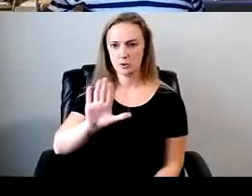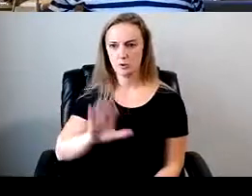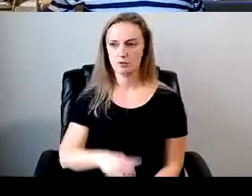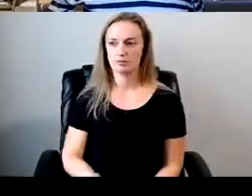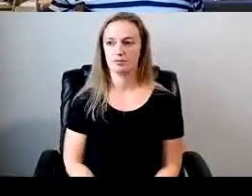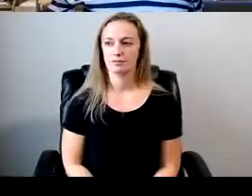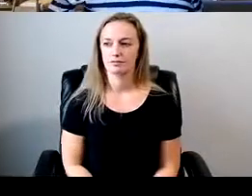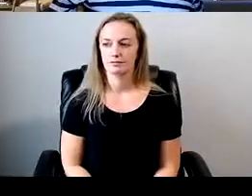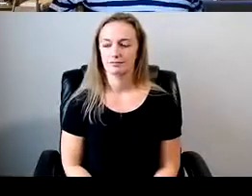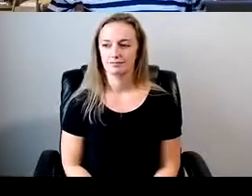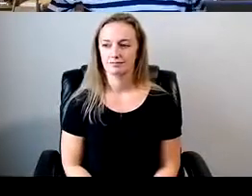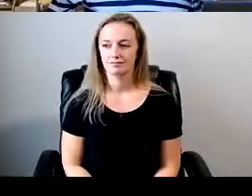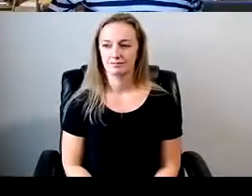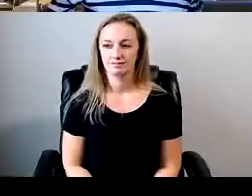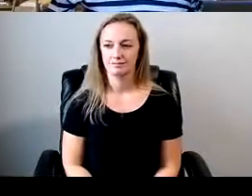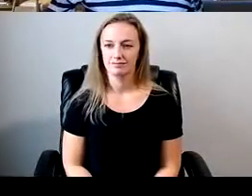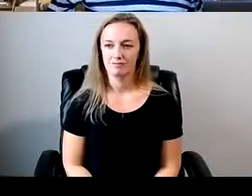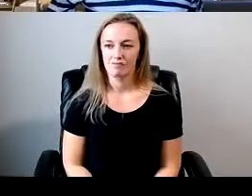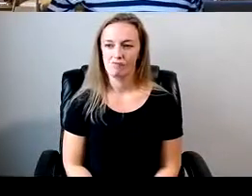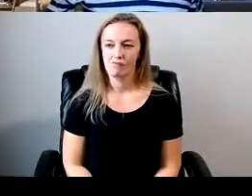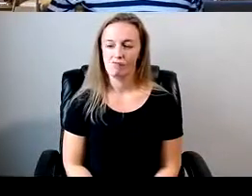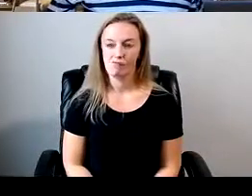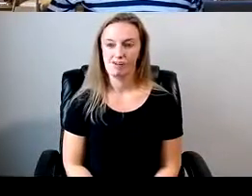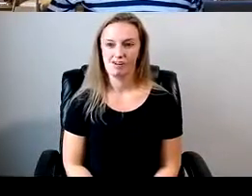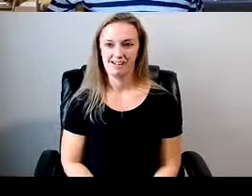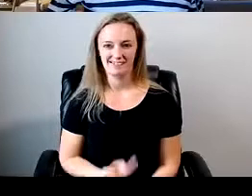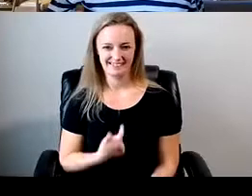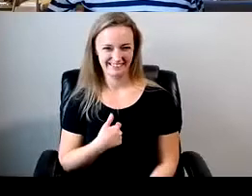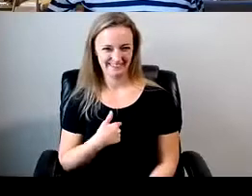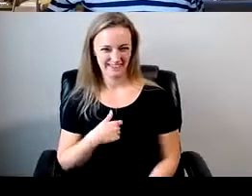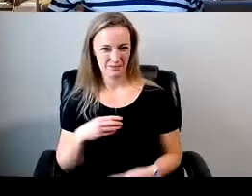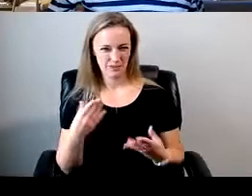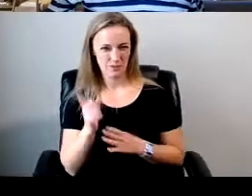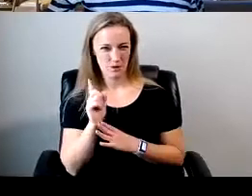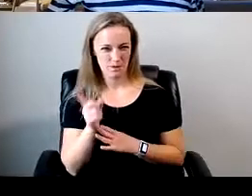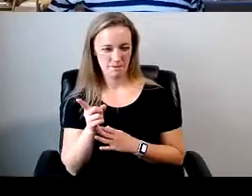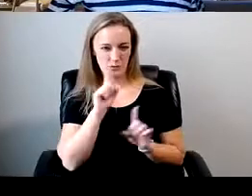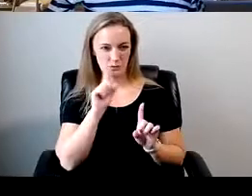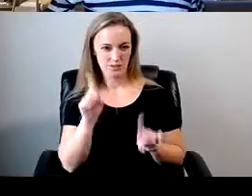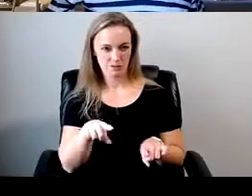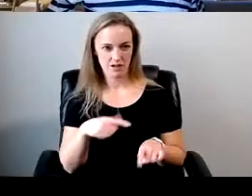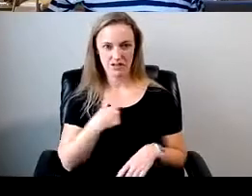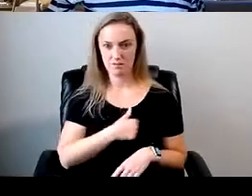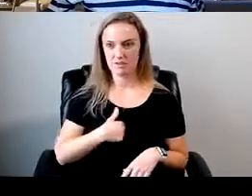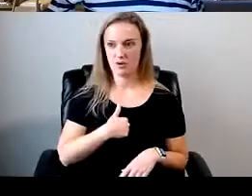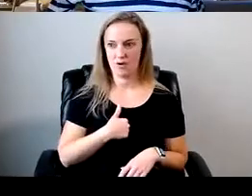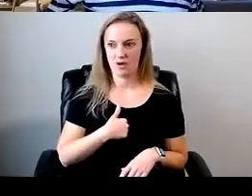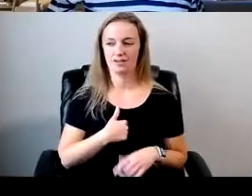Is this mine? No, it's fine. I was giving everyone a minute to respond. So you've got the opportunity, right?